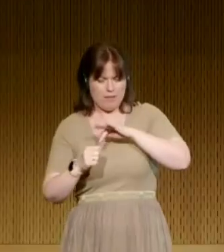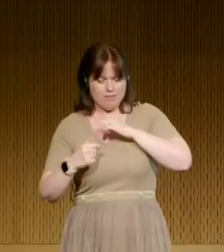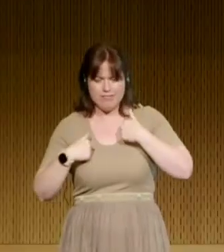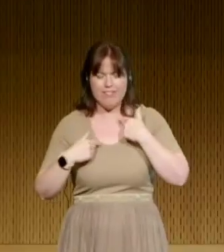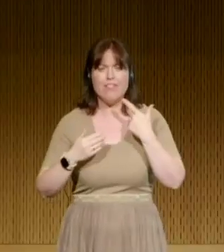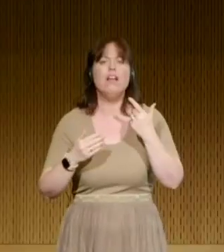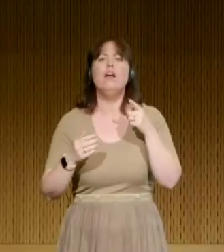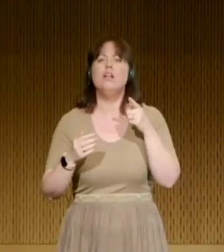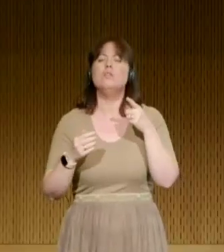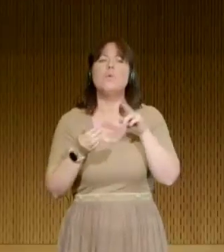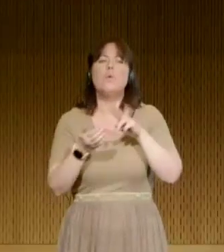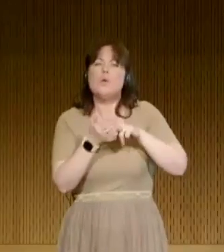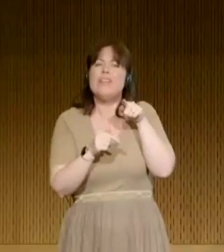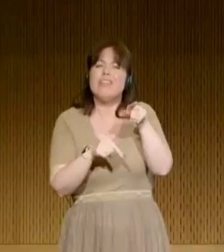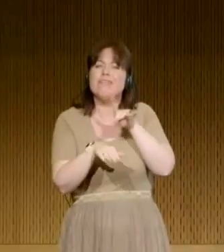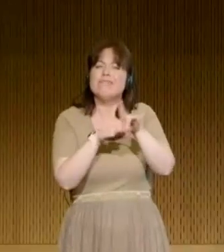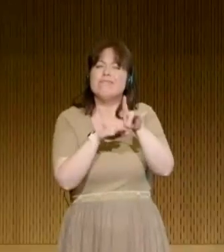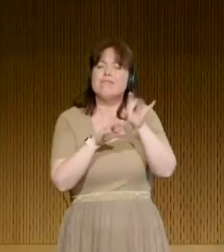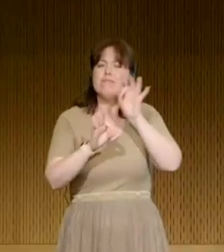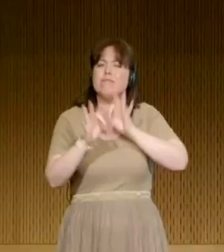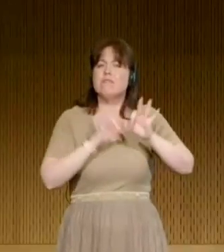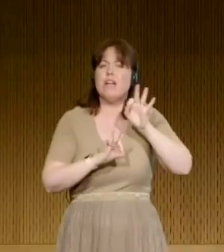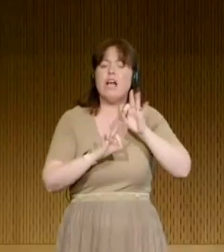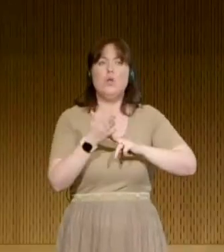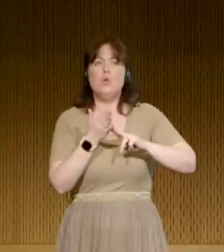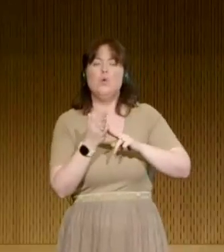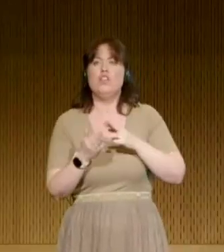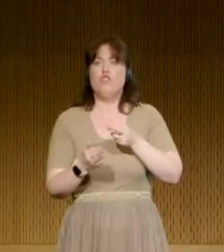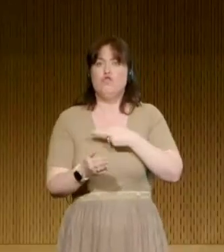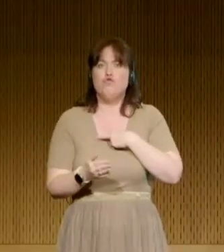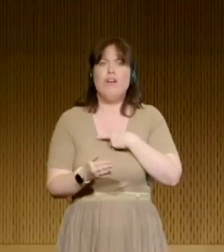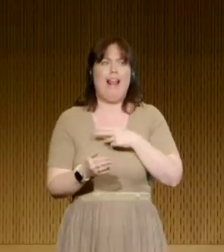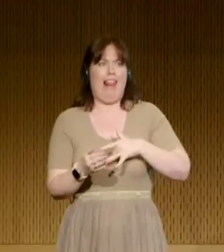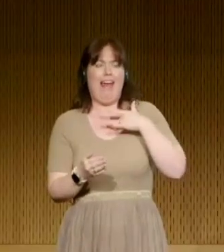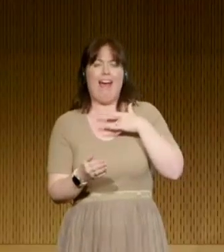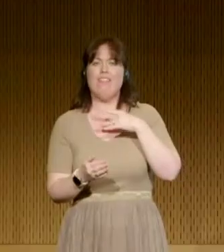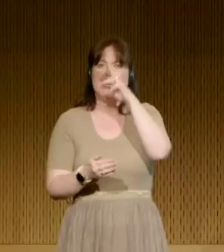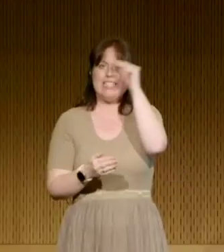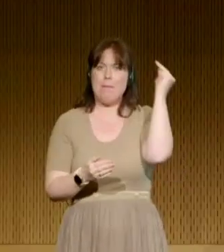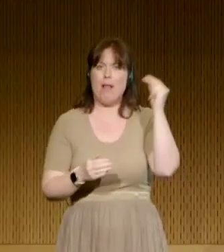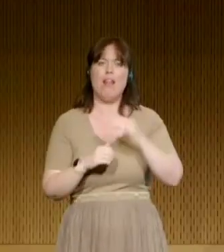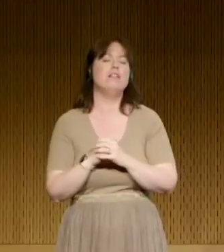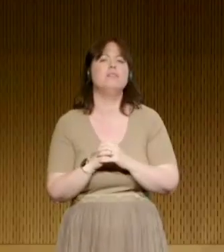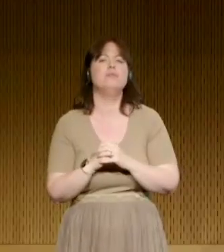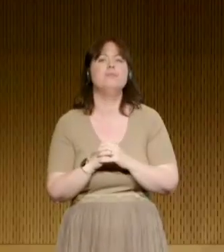using real world authentic case scenarios. The other thing that enquiry based learning does